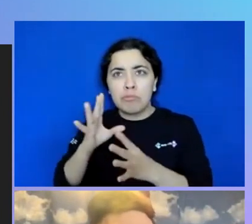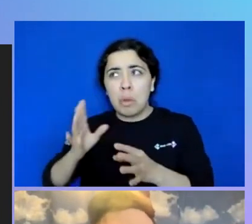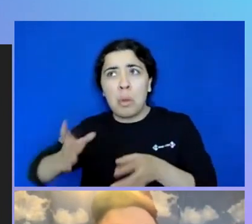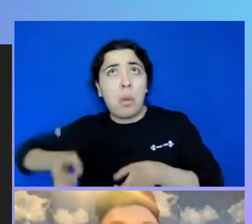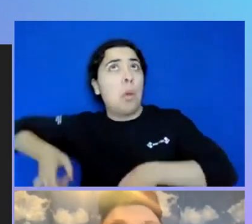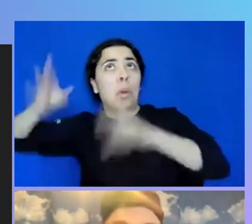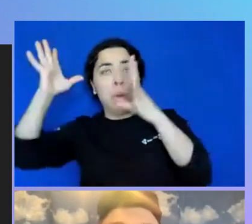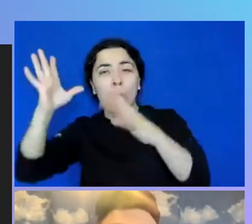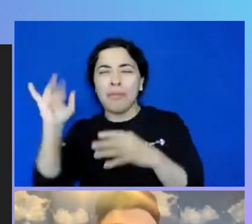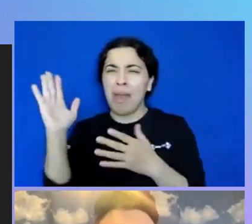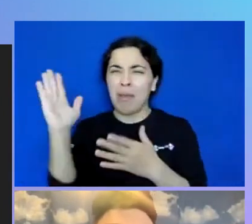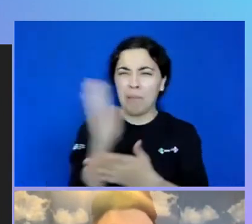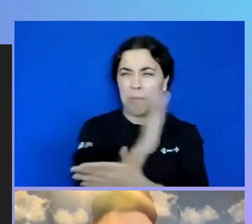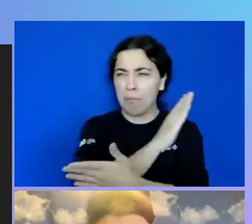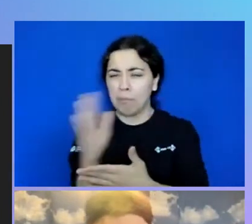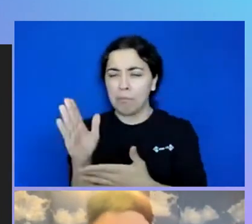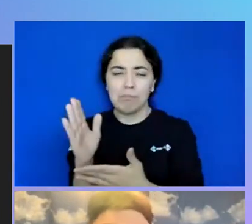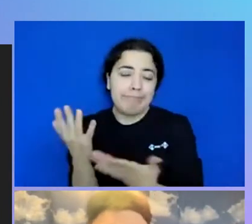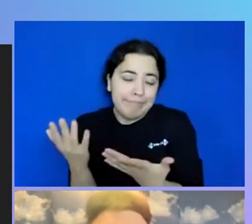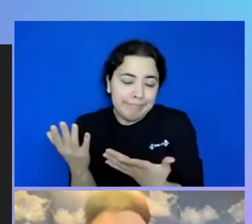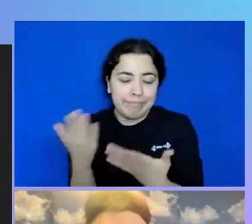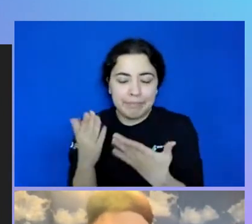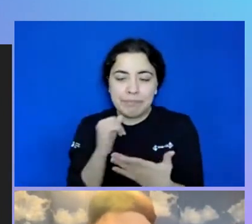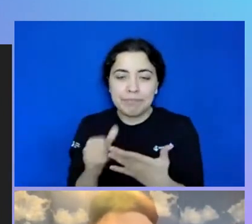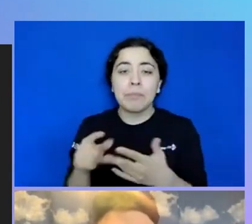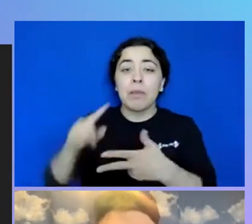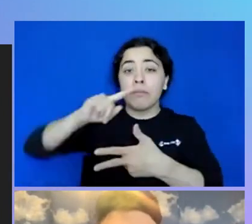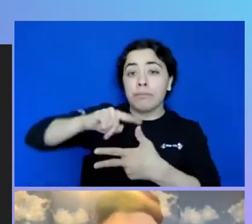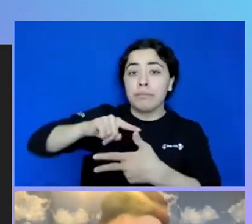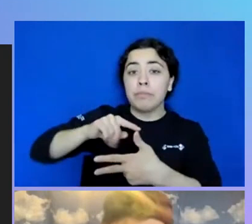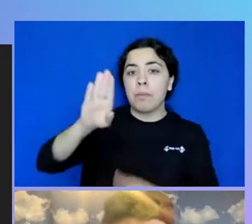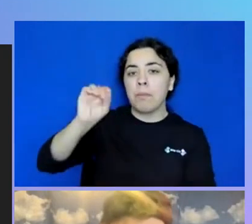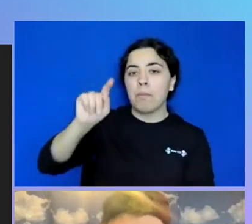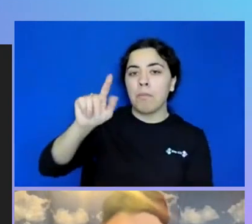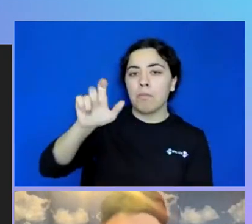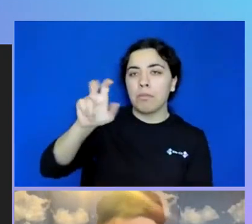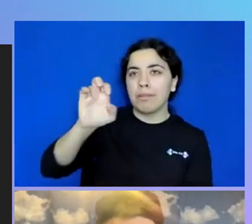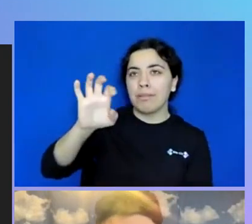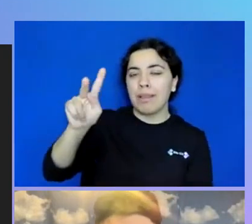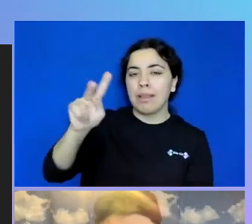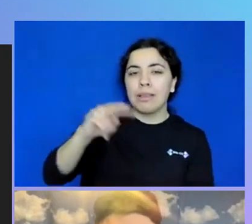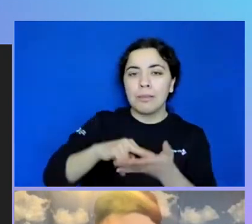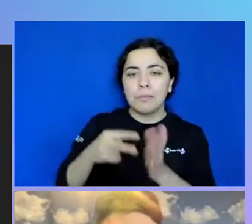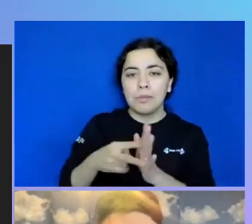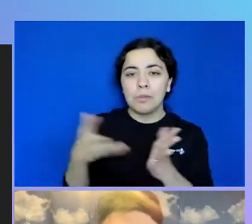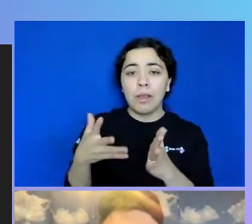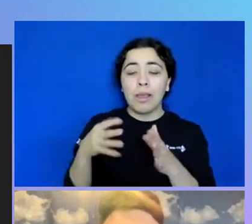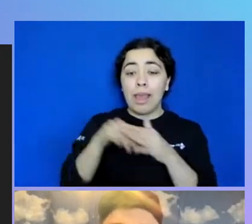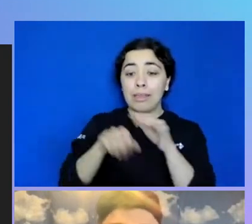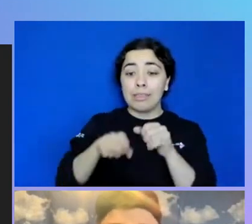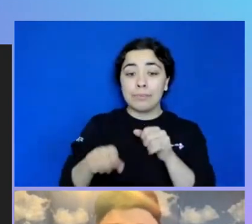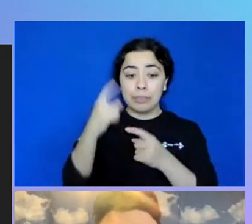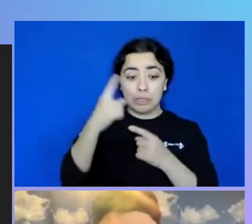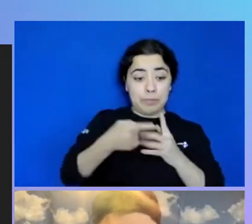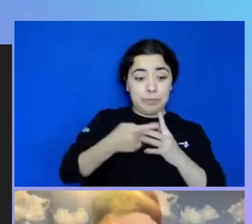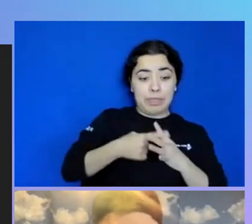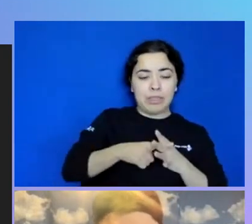put accessibility at the end of the development process. It's inefficient and it's stressful